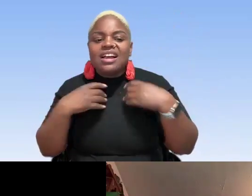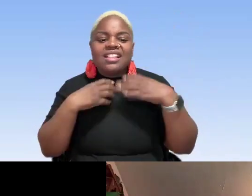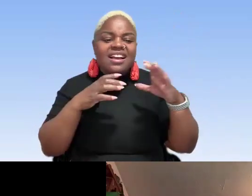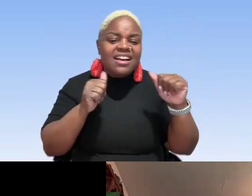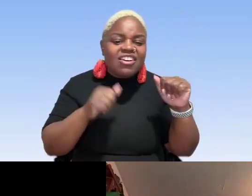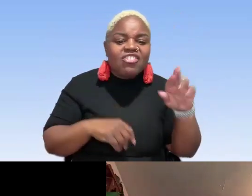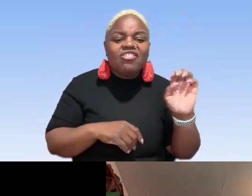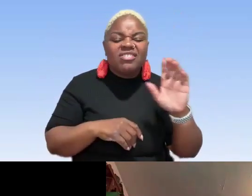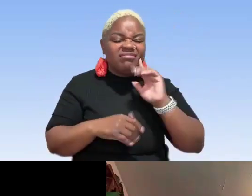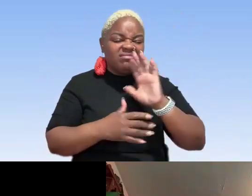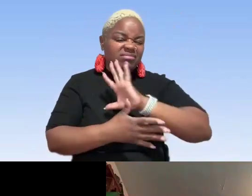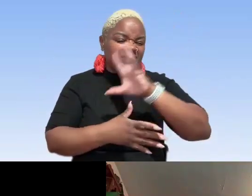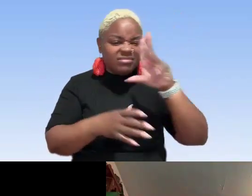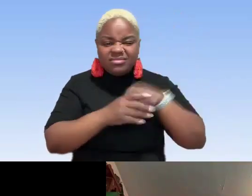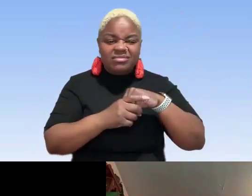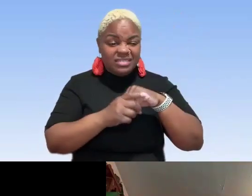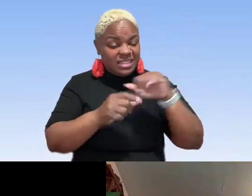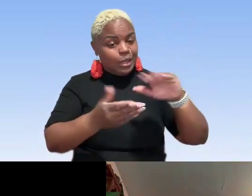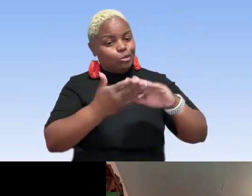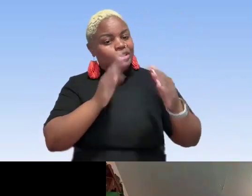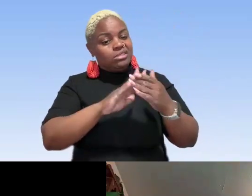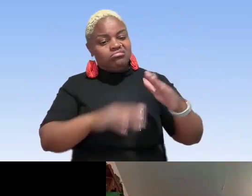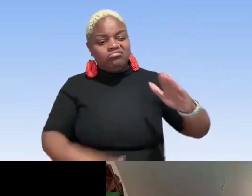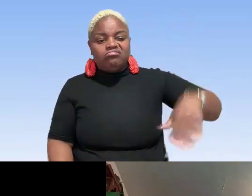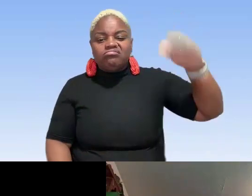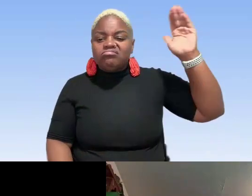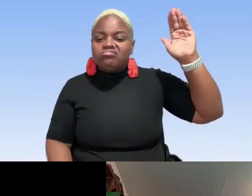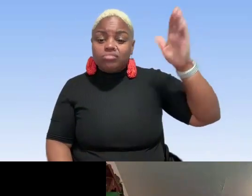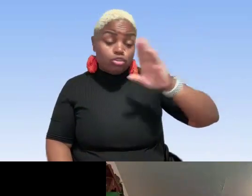Um, as a direct care provider, I have worked mostly